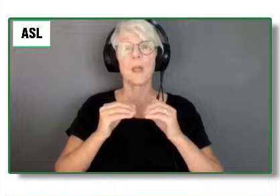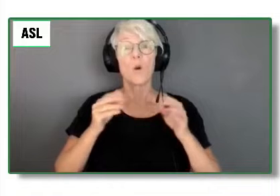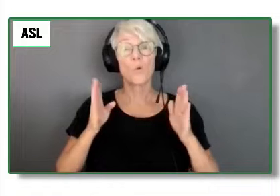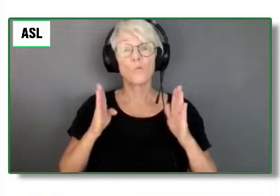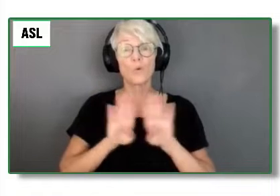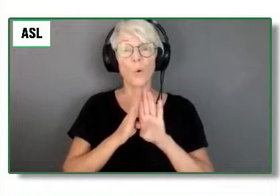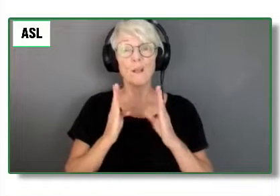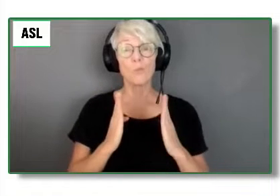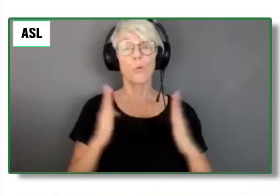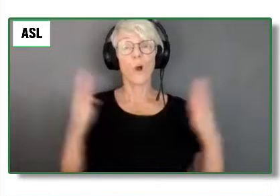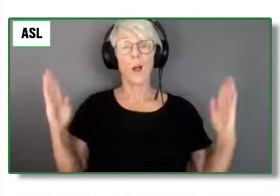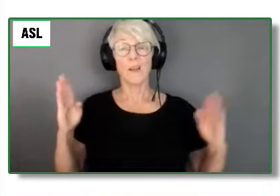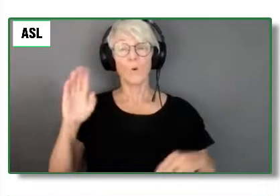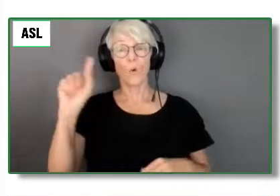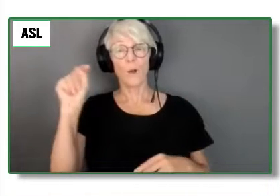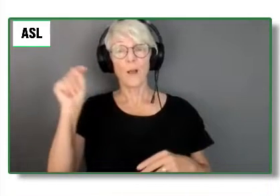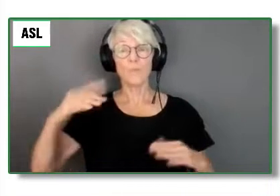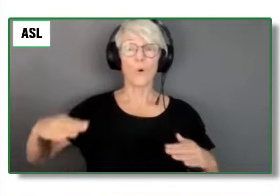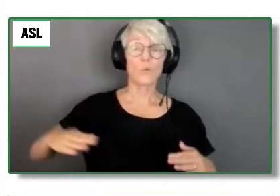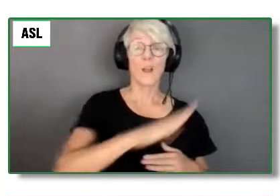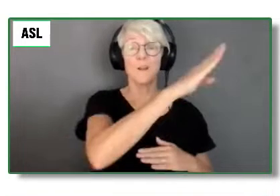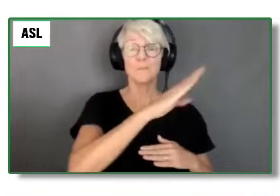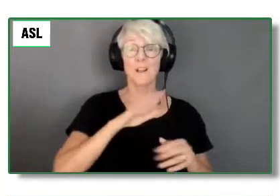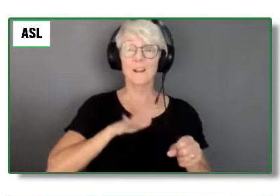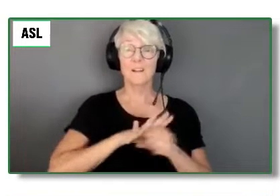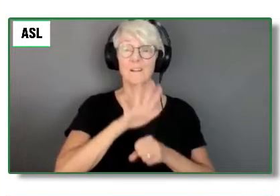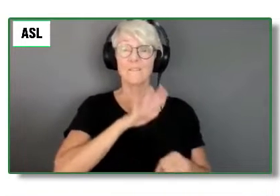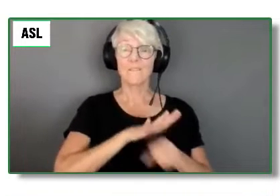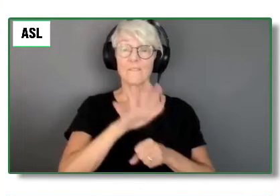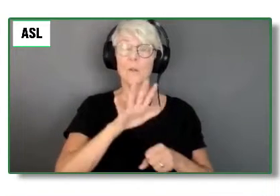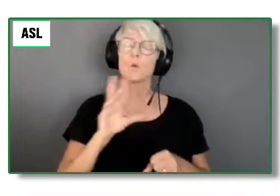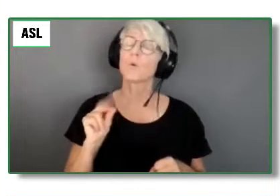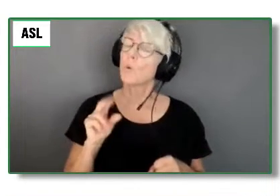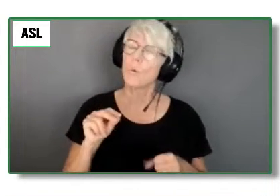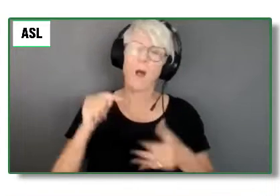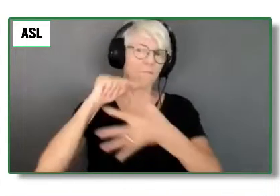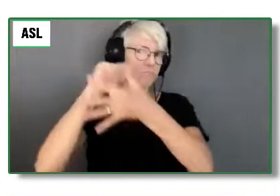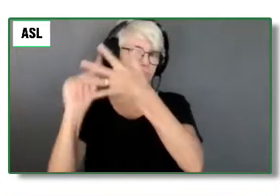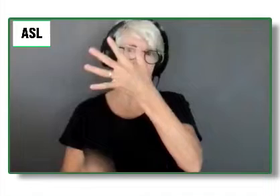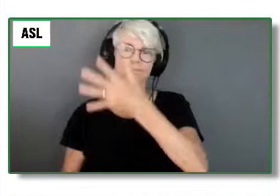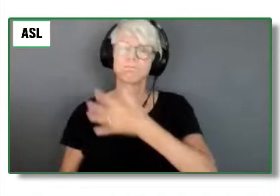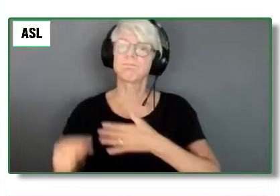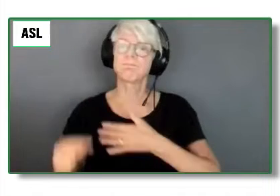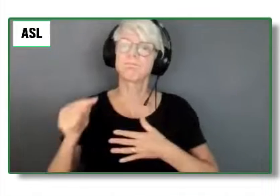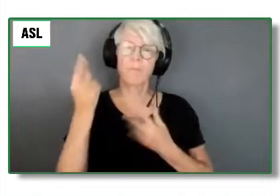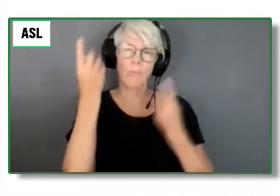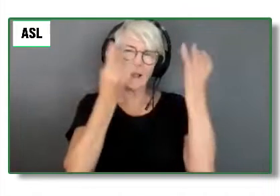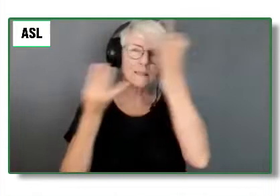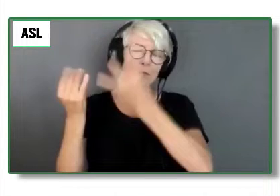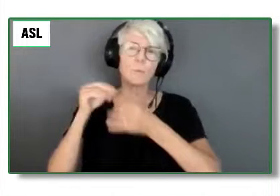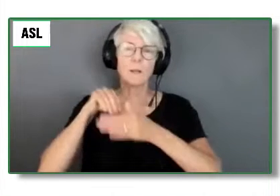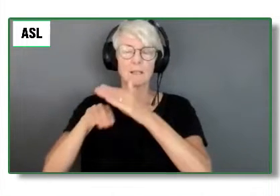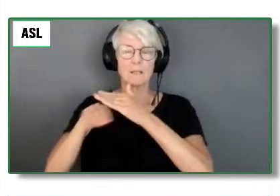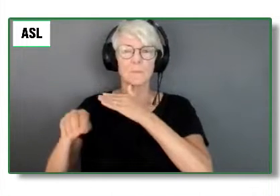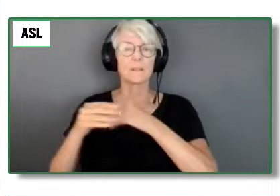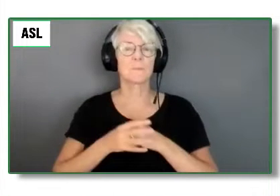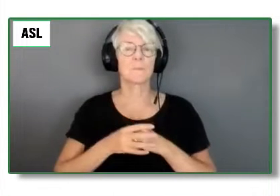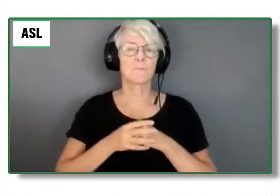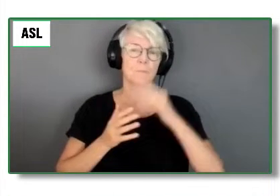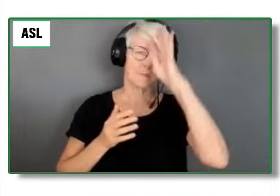types of disabilities that often get overlooked as does programmatic access which isn't really quite fully understood it's really about creating